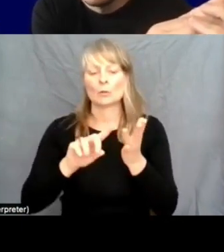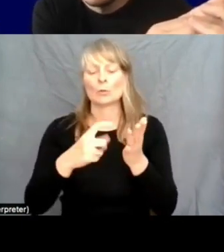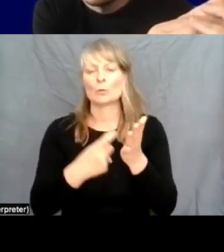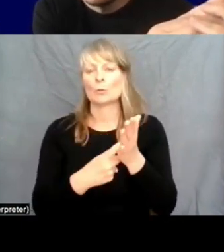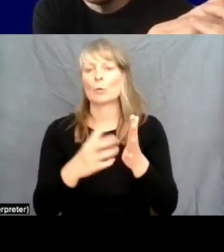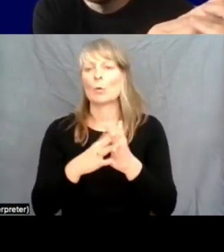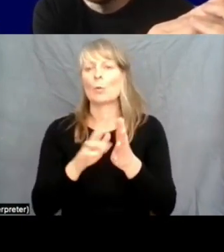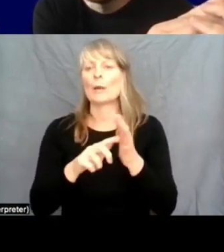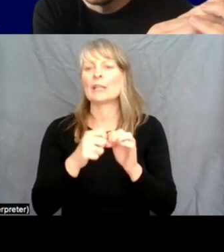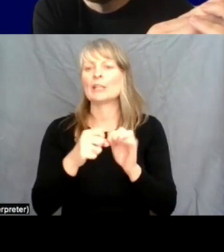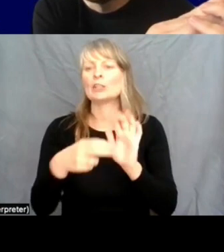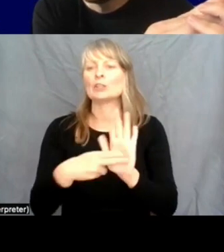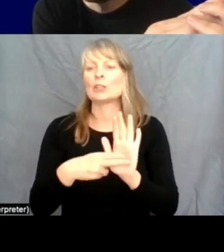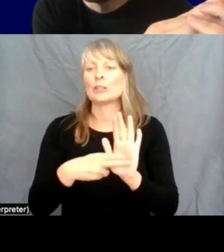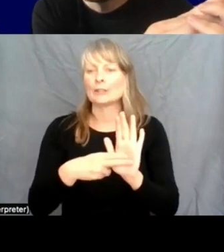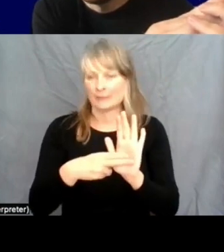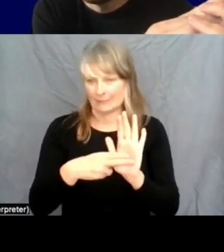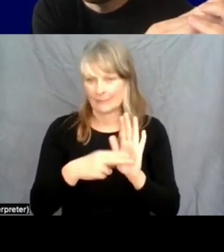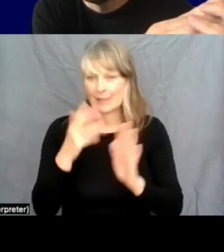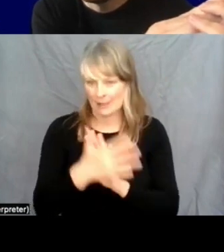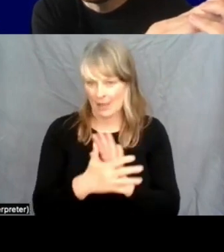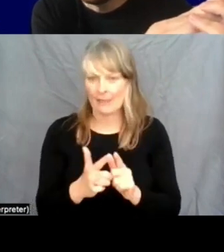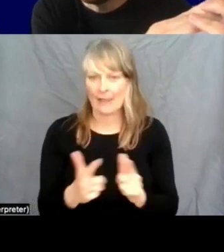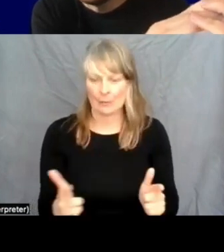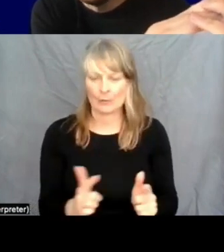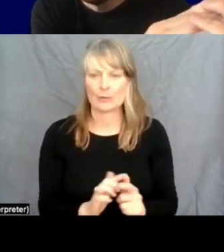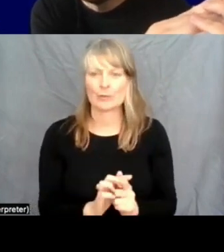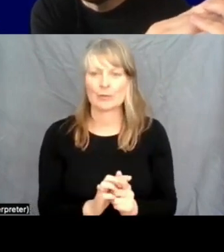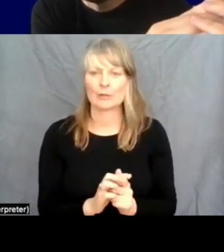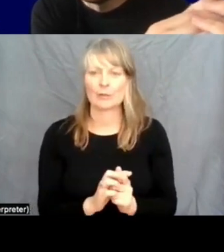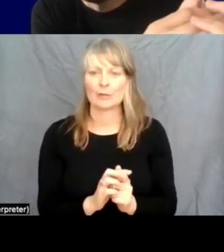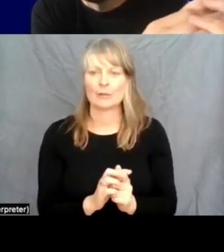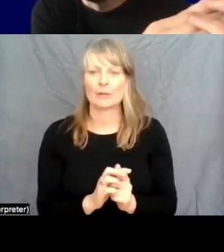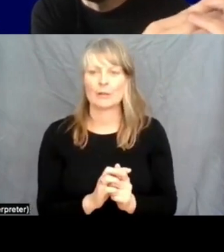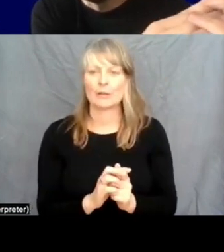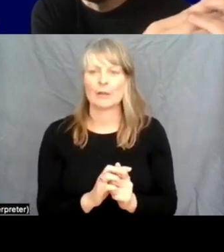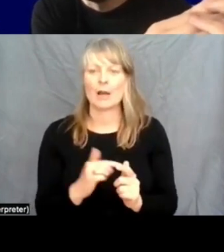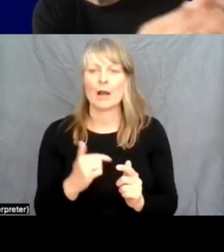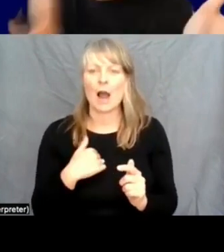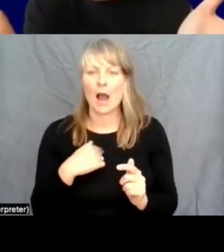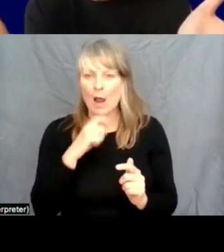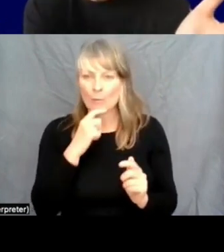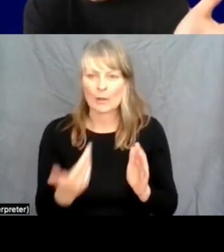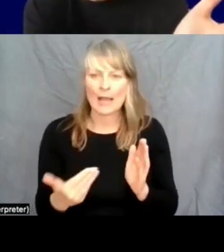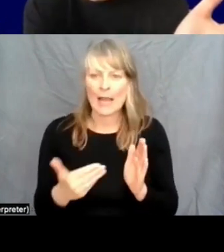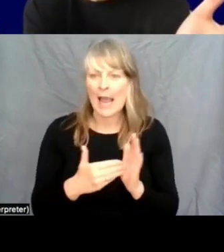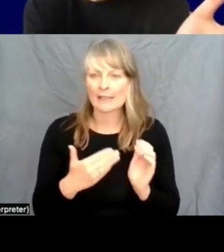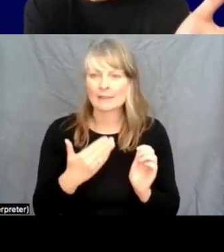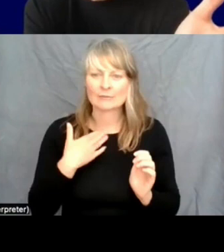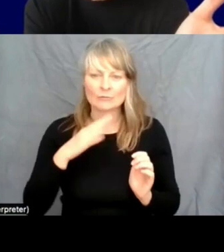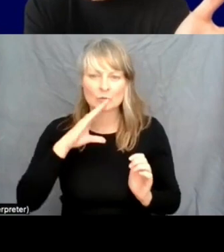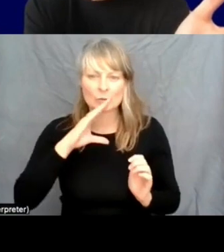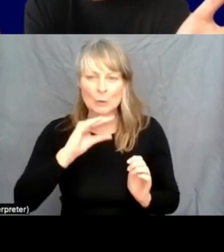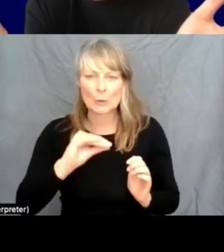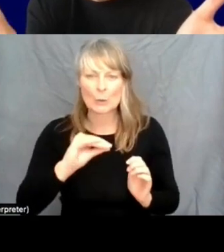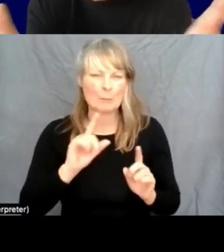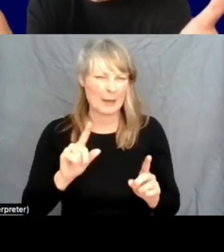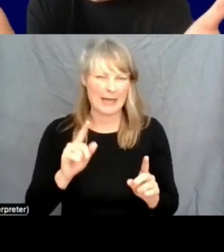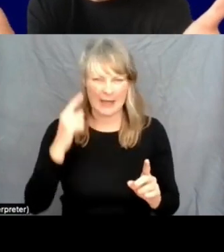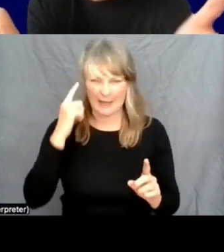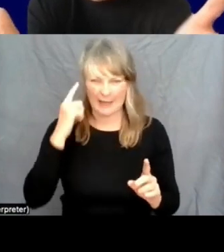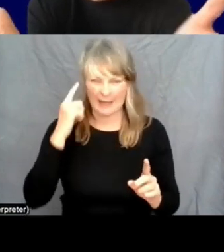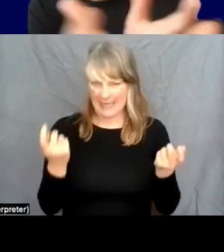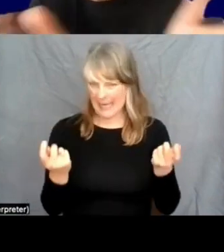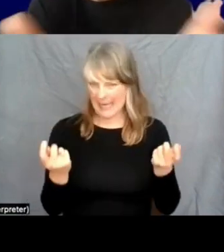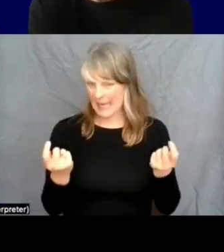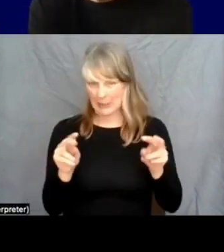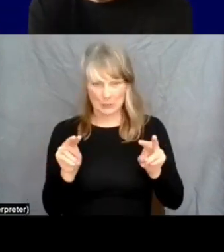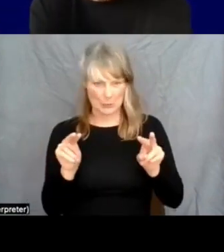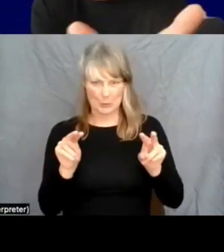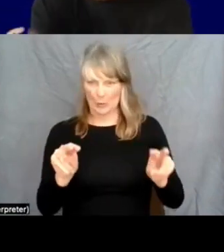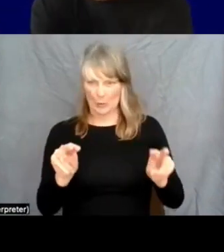I'll give some voice over to some of... I think it's fairly iconic very visual you can work